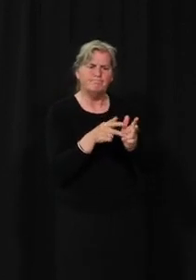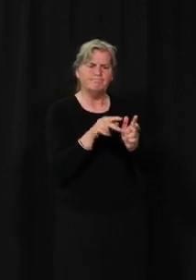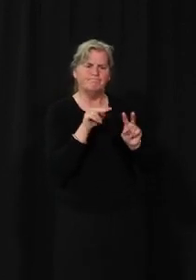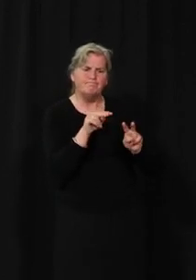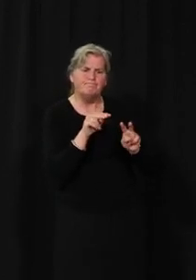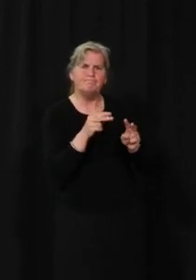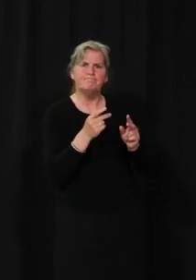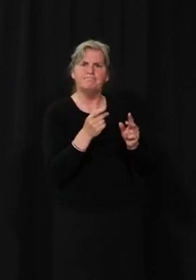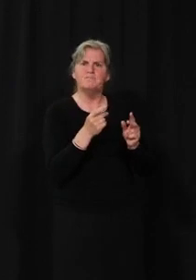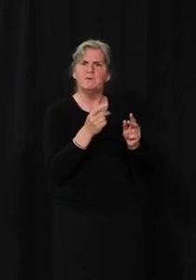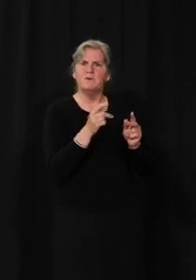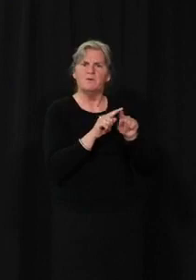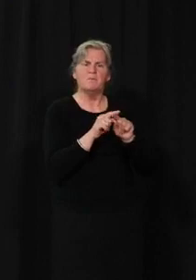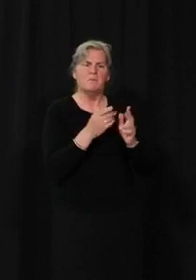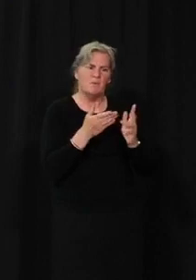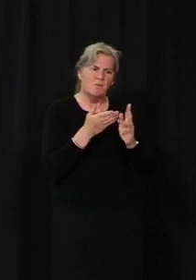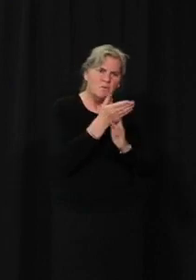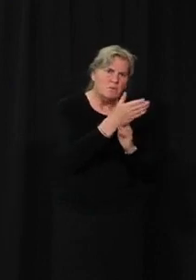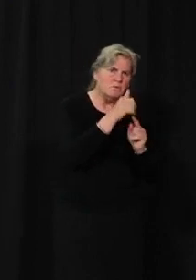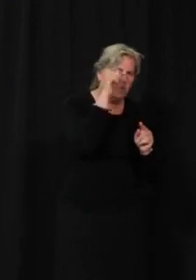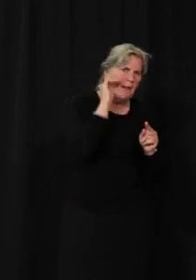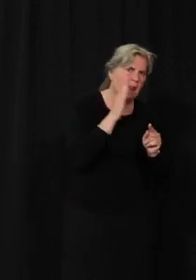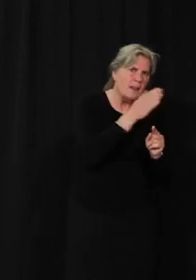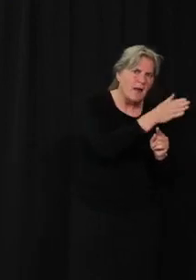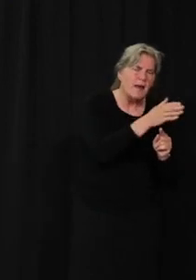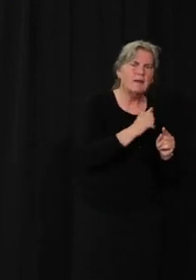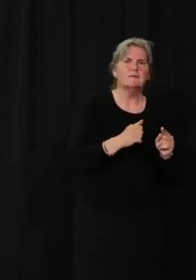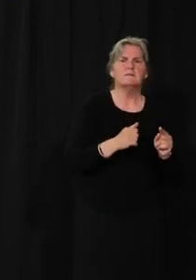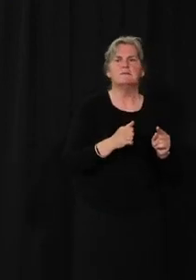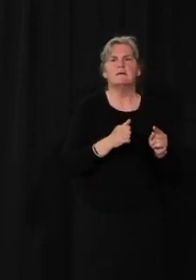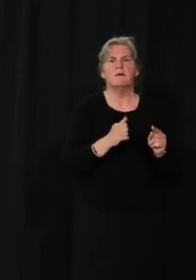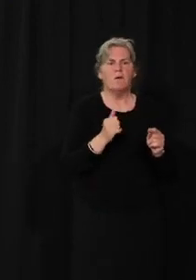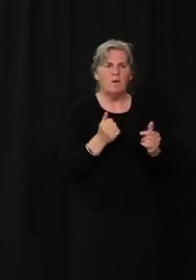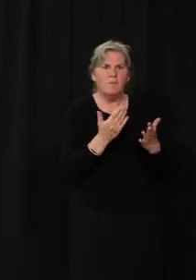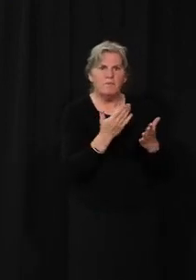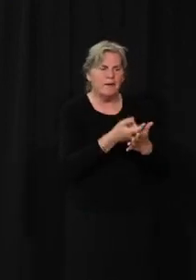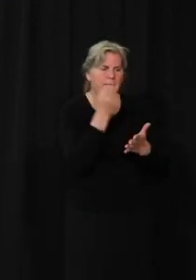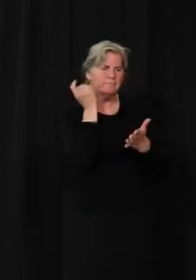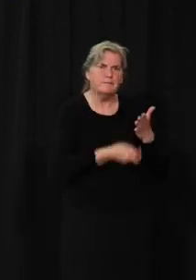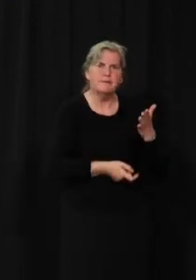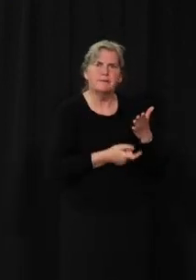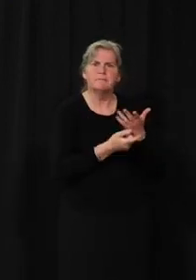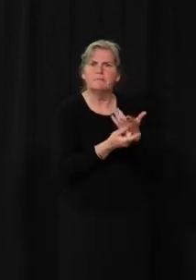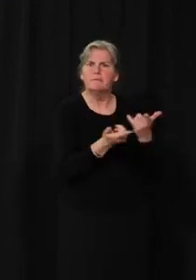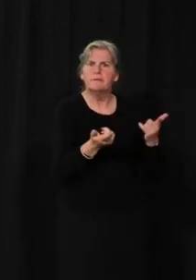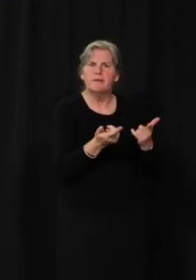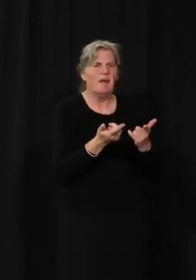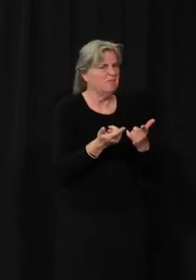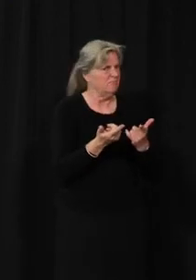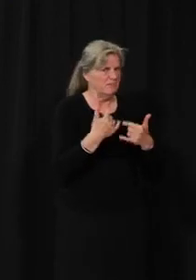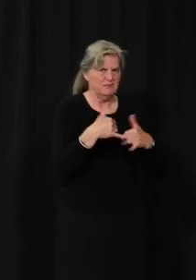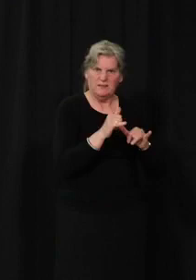moving through to Alaska or even to provide fines and fees. All of that comes under the civl